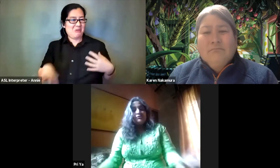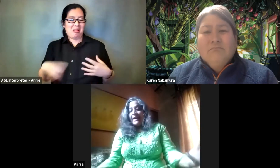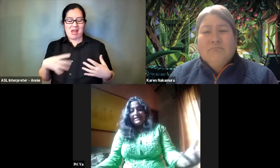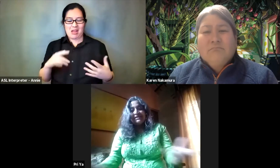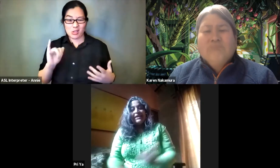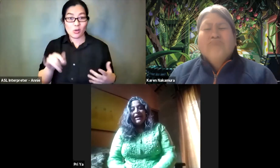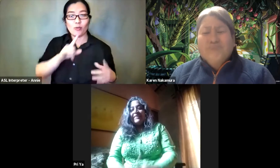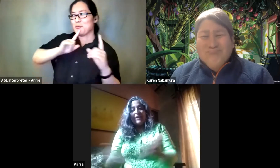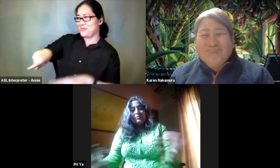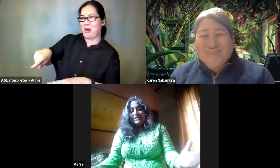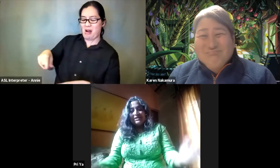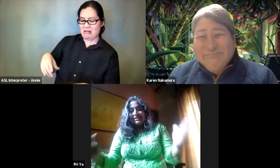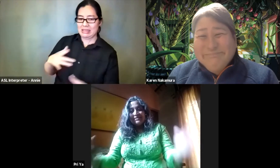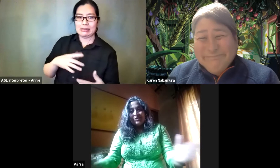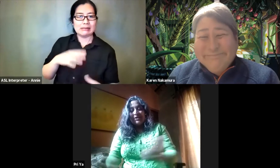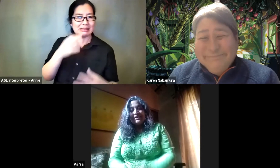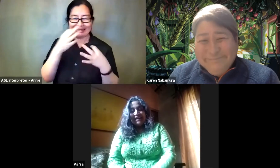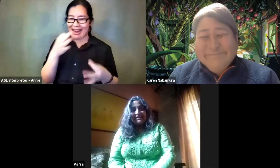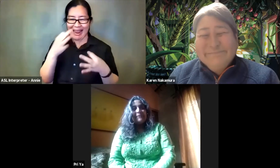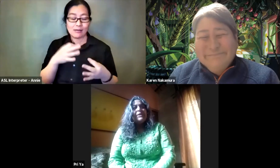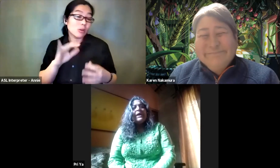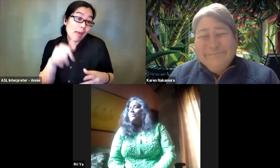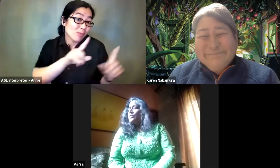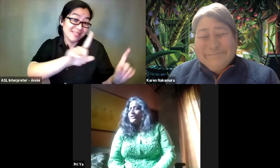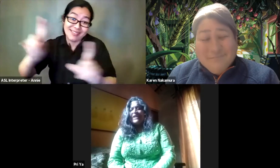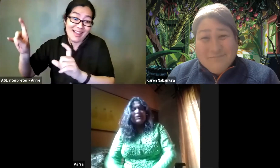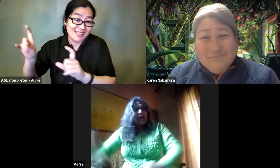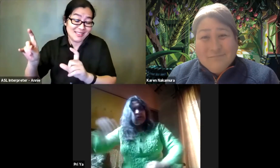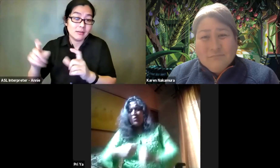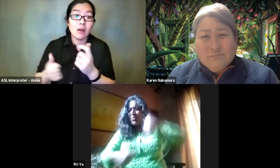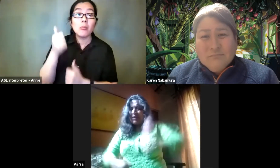Priya Ramasubban: And that was the screen test, and most of the kids were like no I